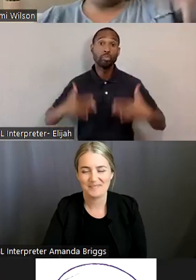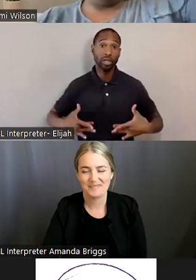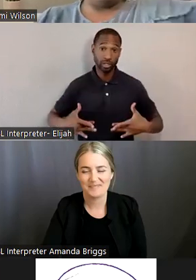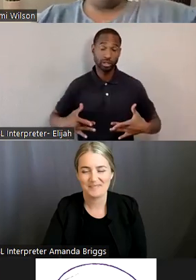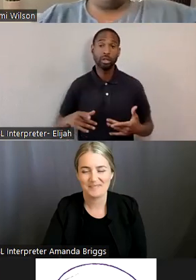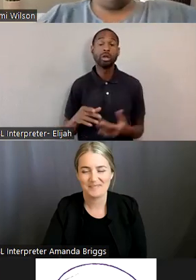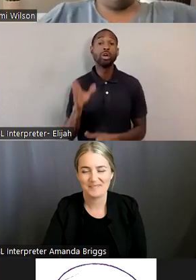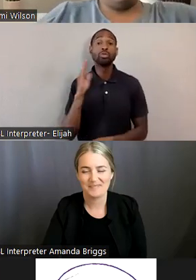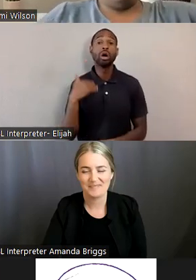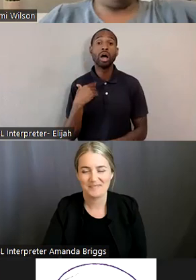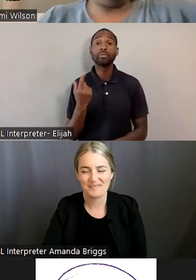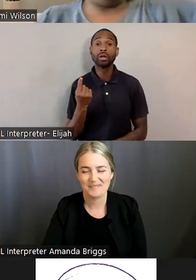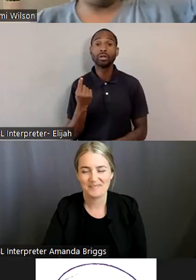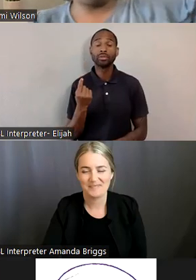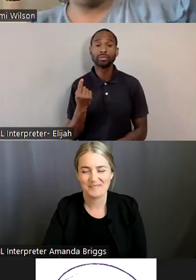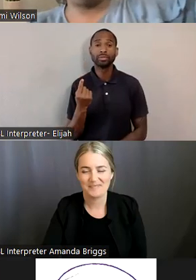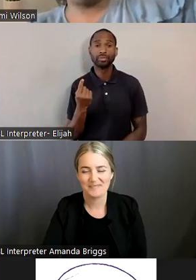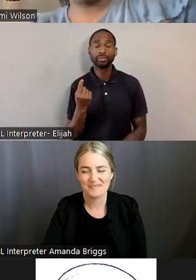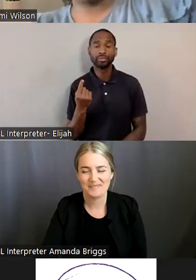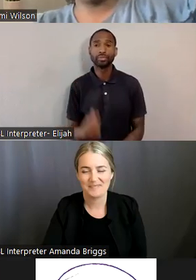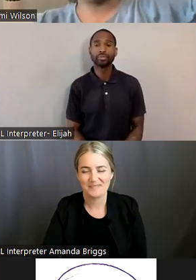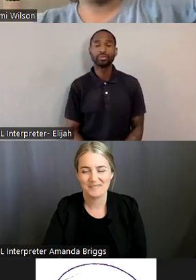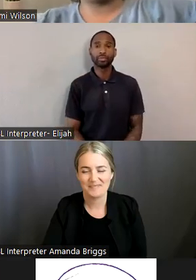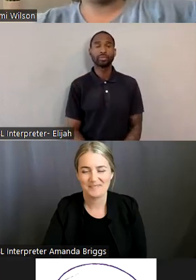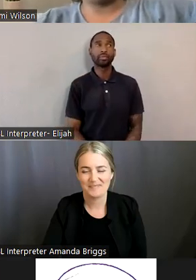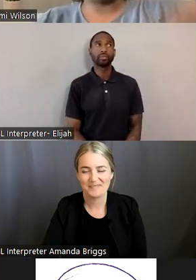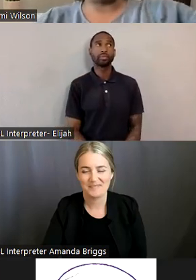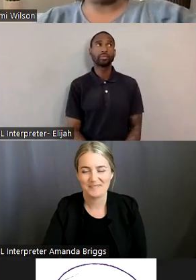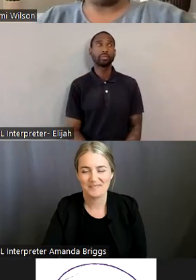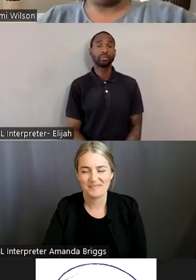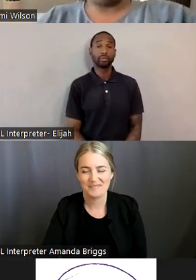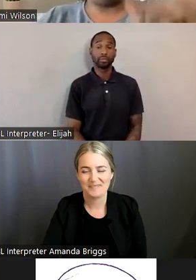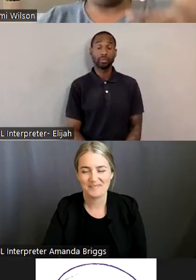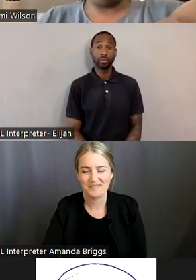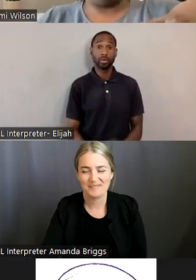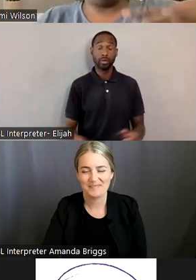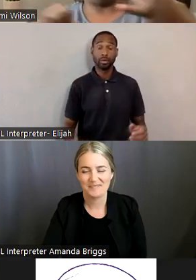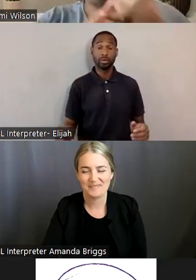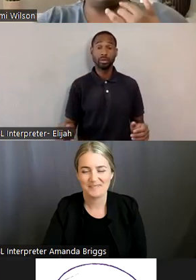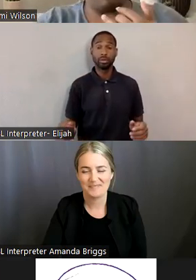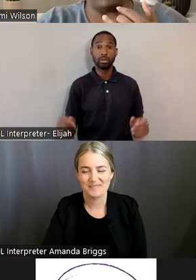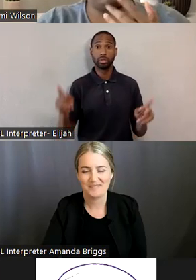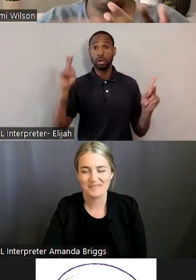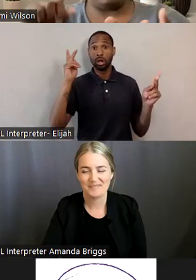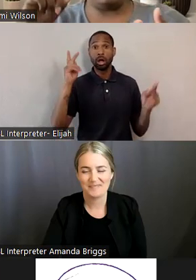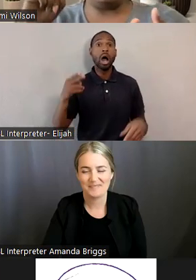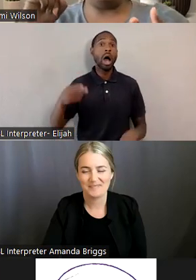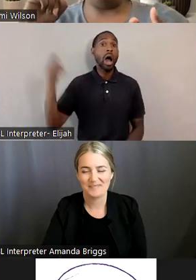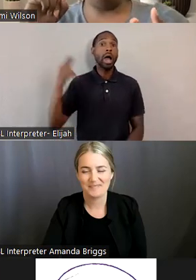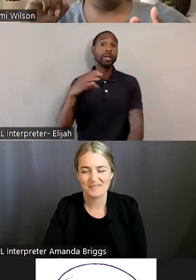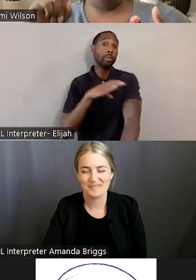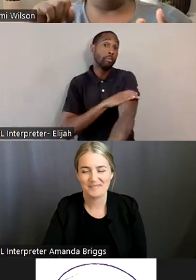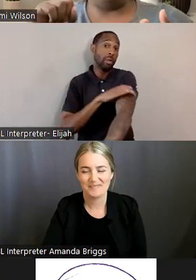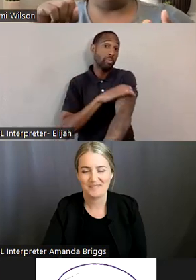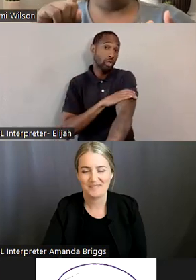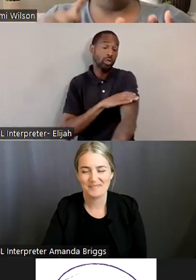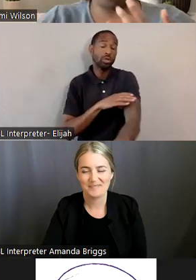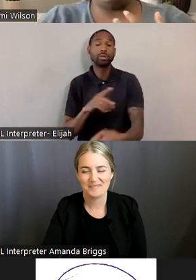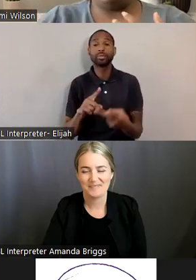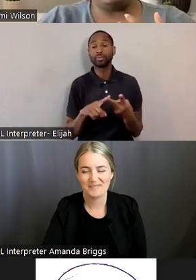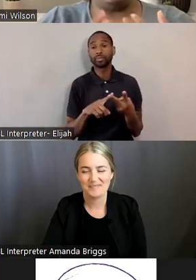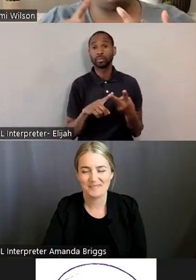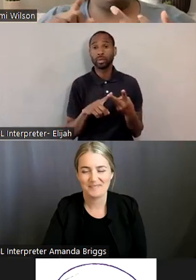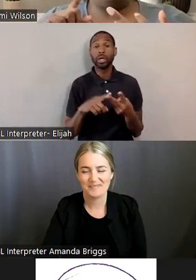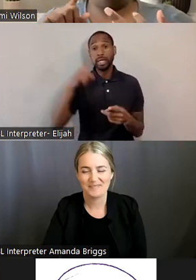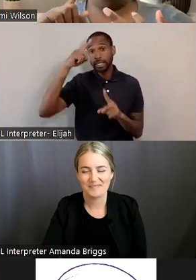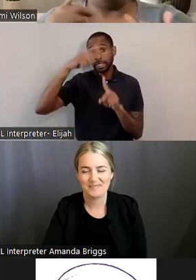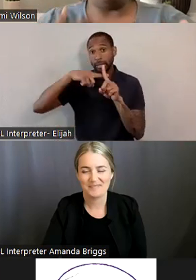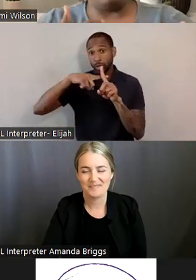You're gonna have heightened blood pressure and temperature and heartbeat,